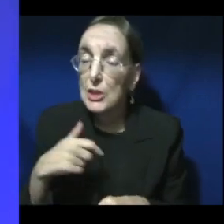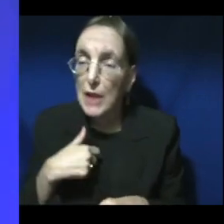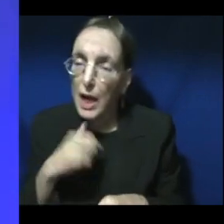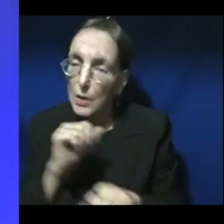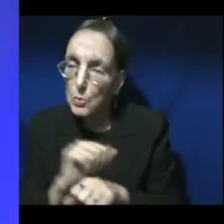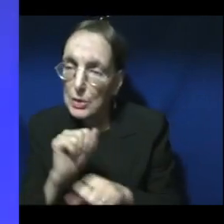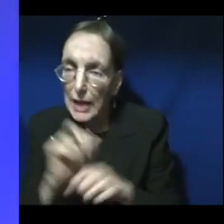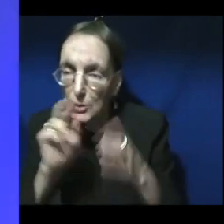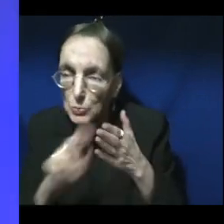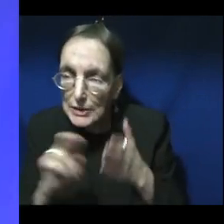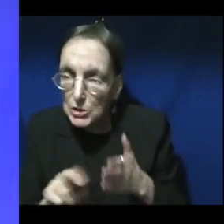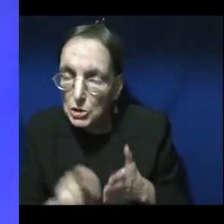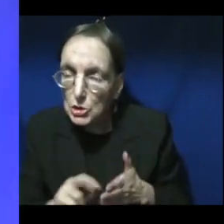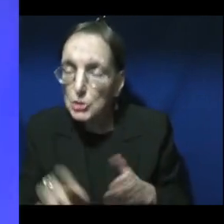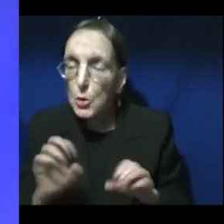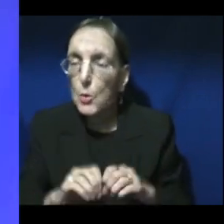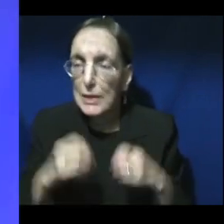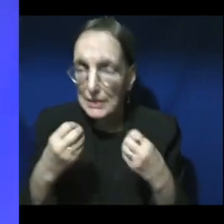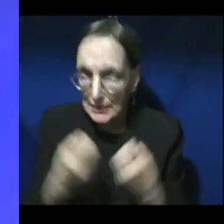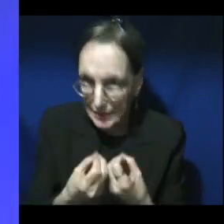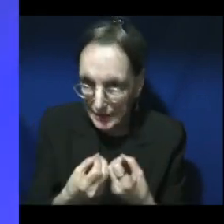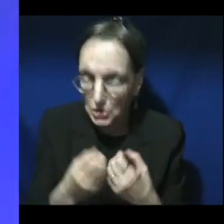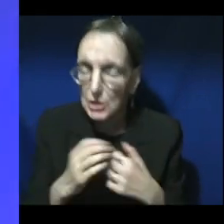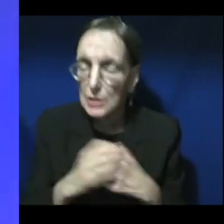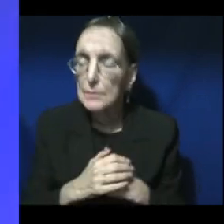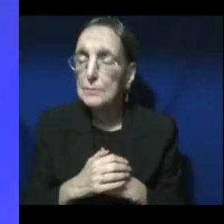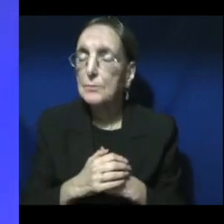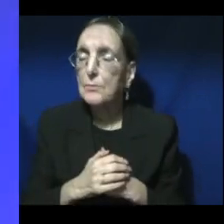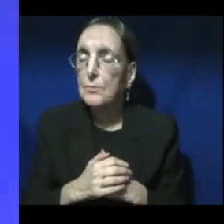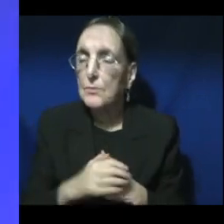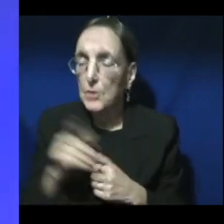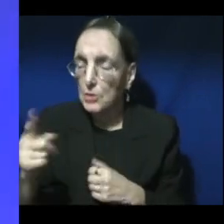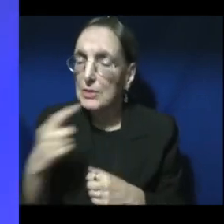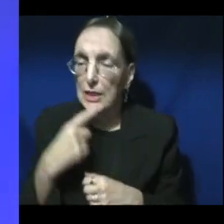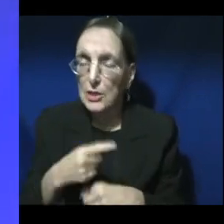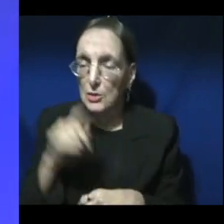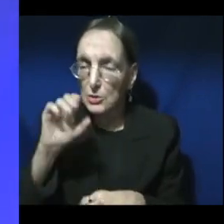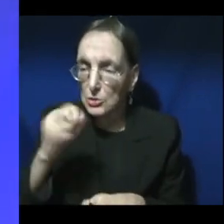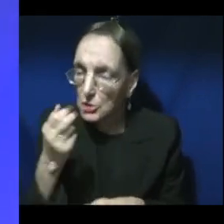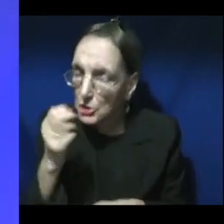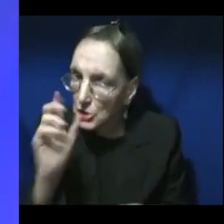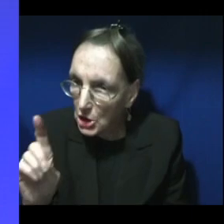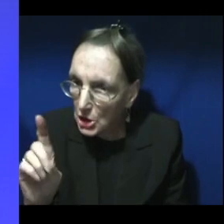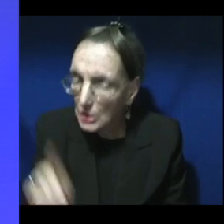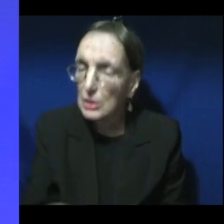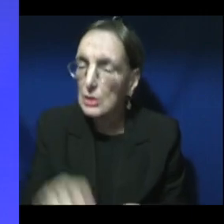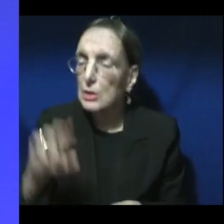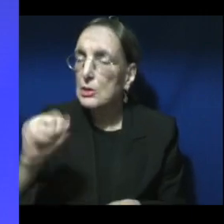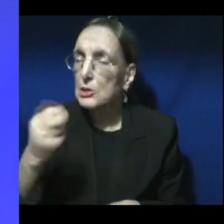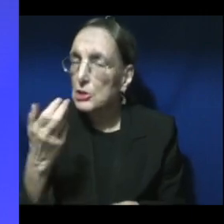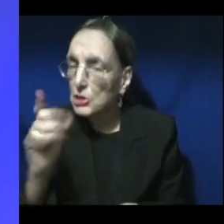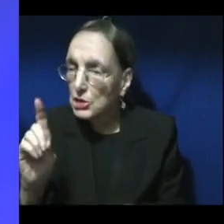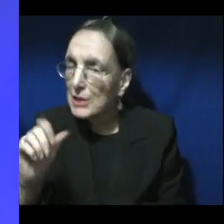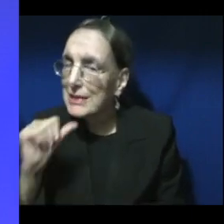think I heard you say that you should or should not say, “I found results show.” So I’m hoping